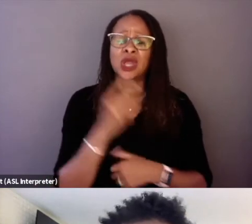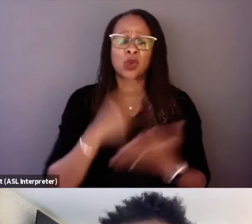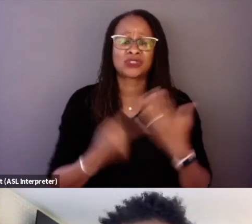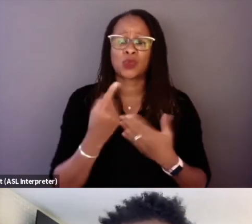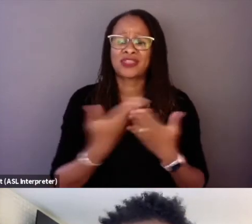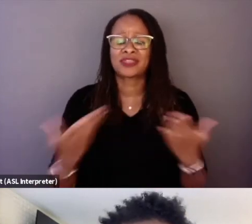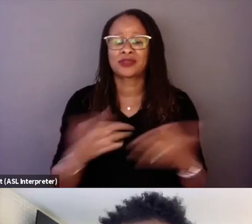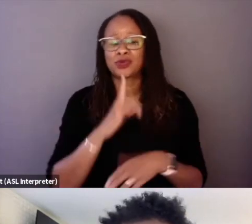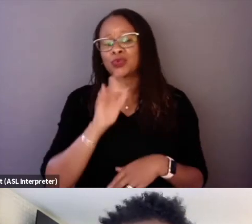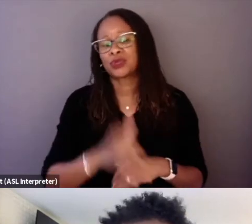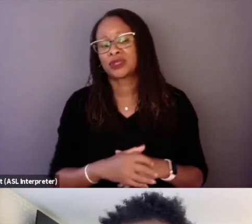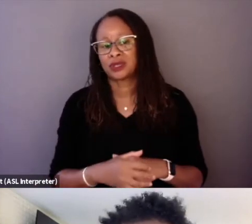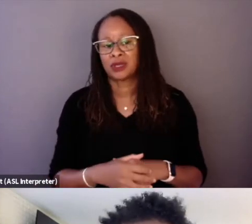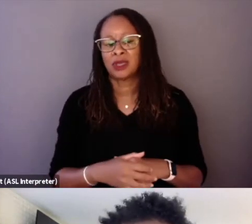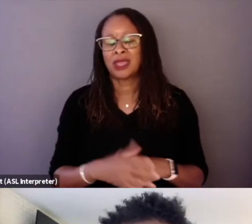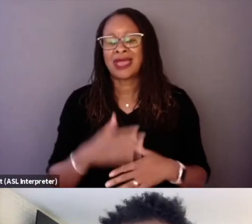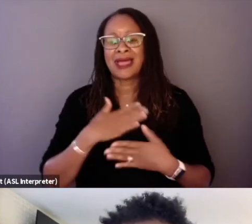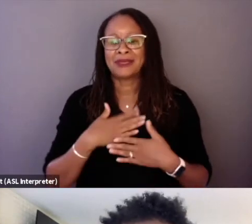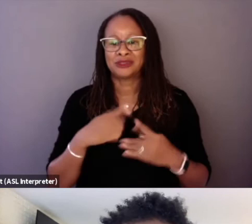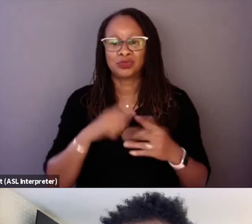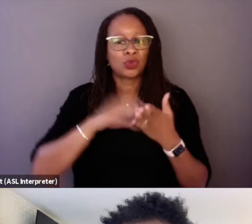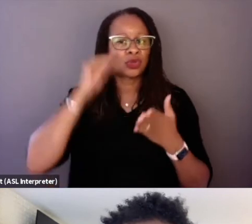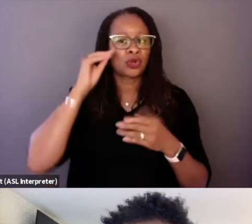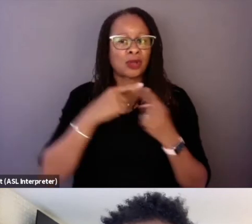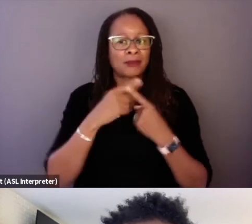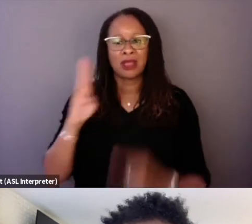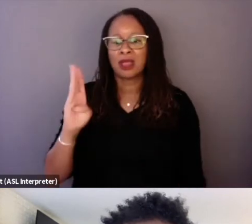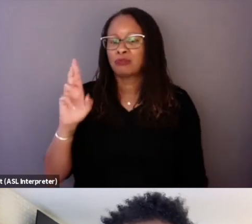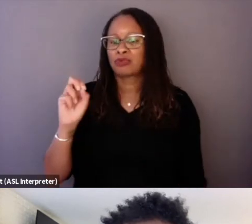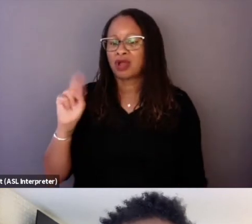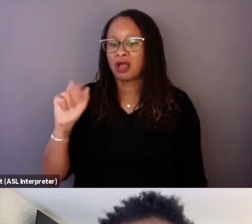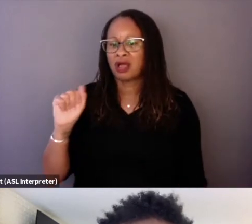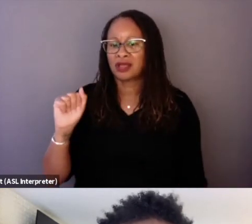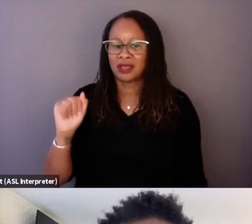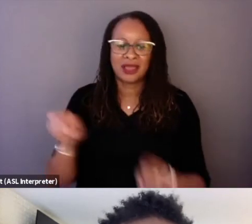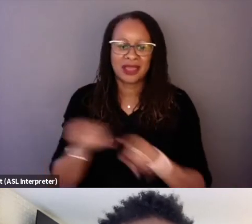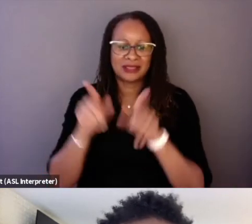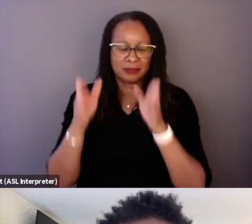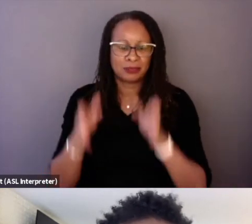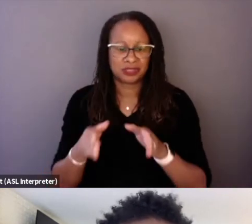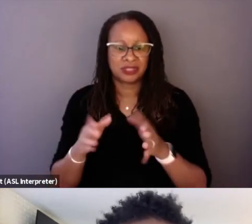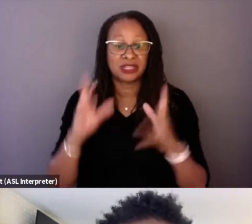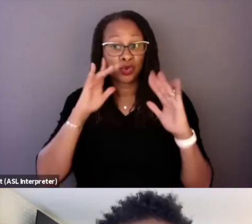really, really happy to learn about Breonna as a person that you hope audiences walk away